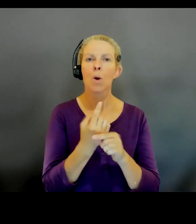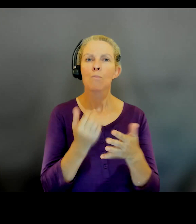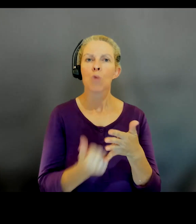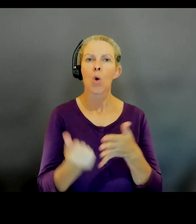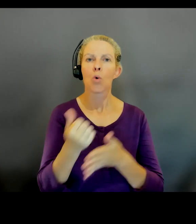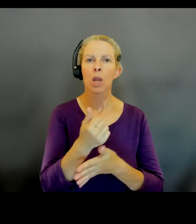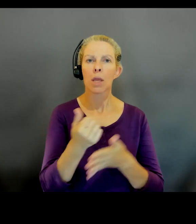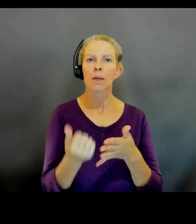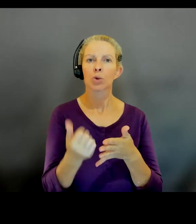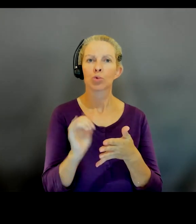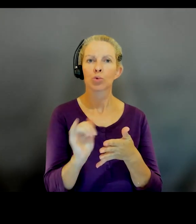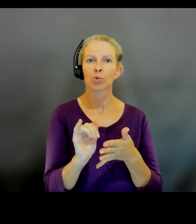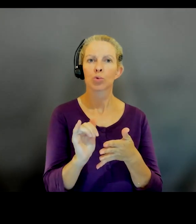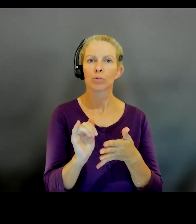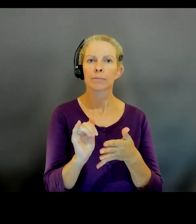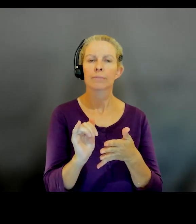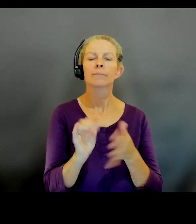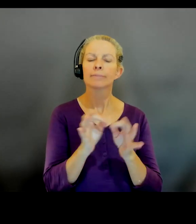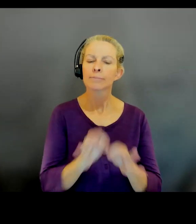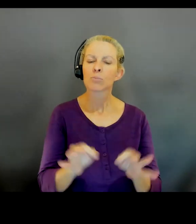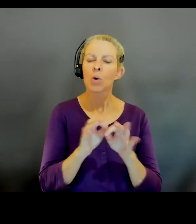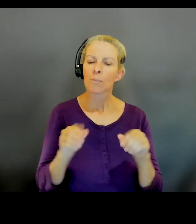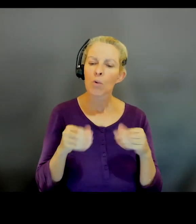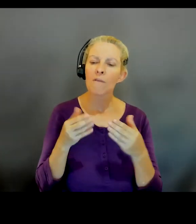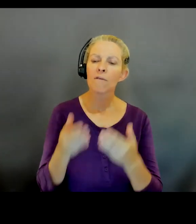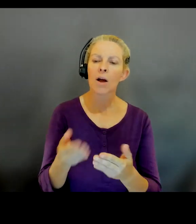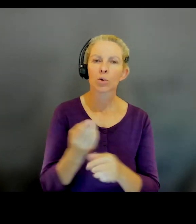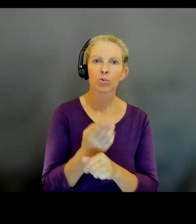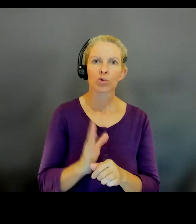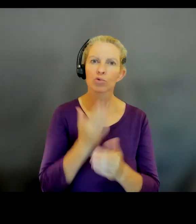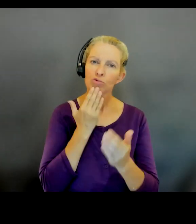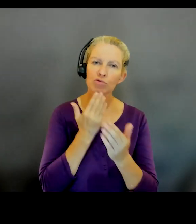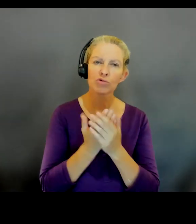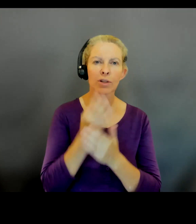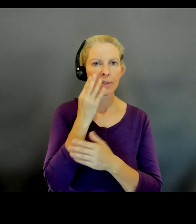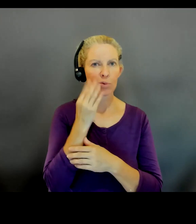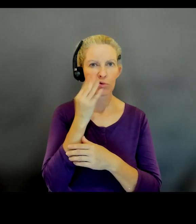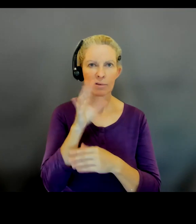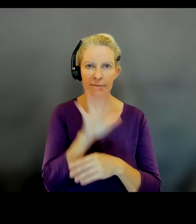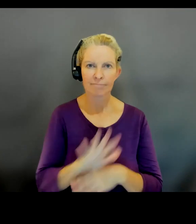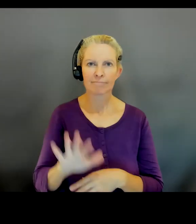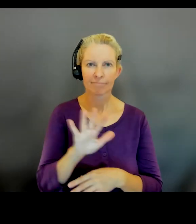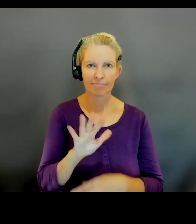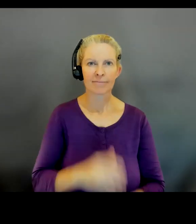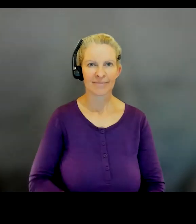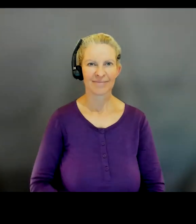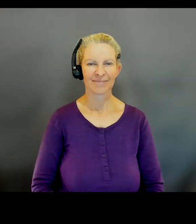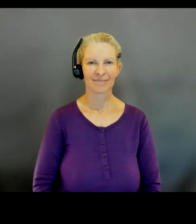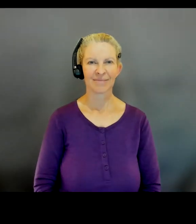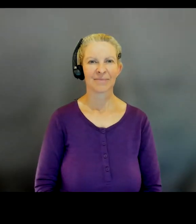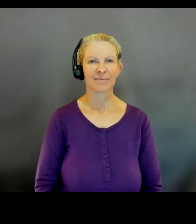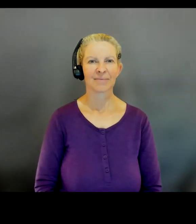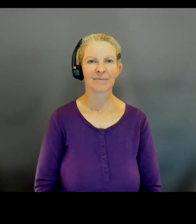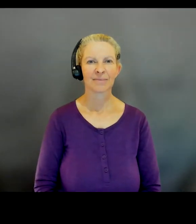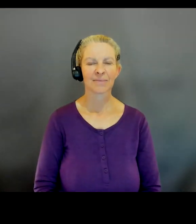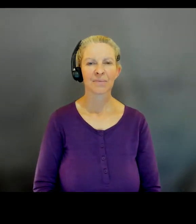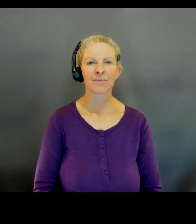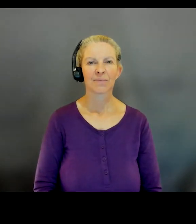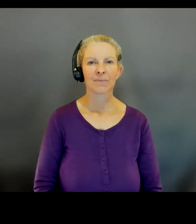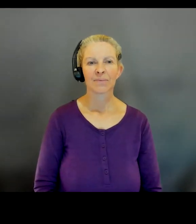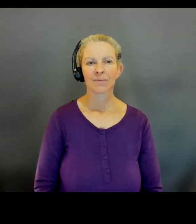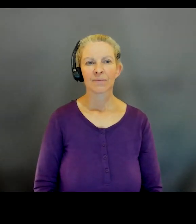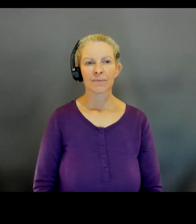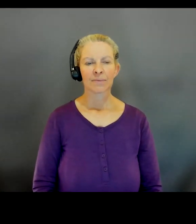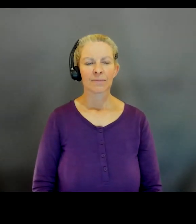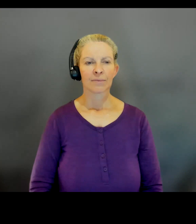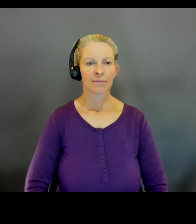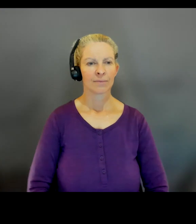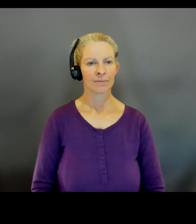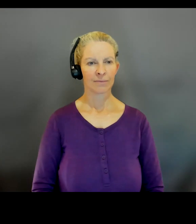giving your users that good experience. You also want to think about tracking how long it takes